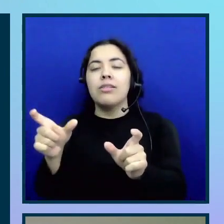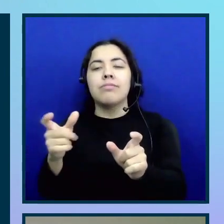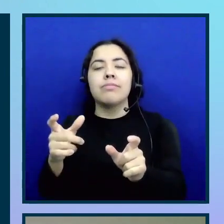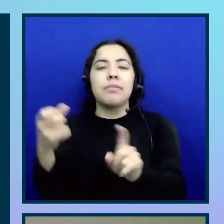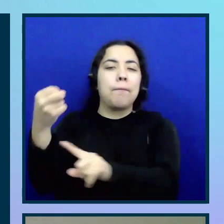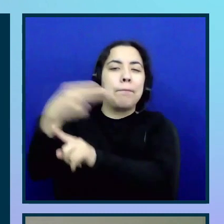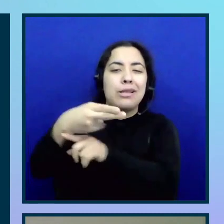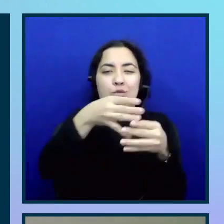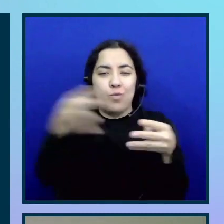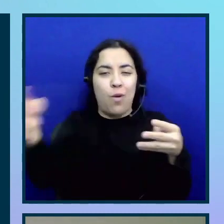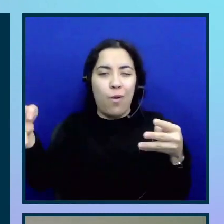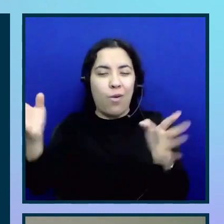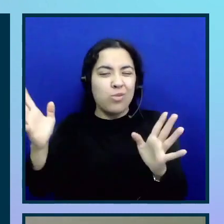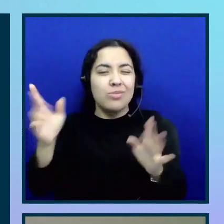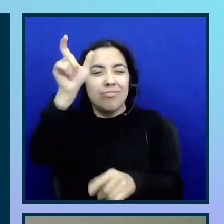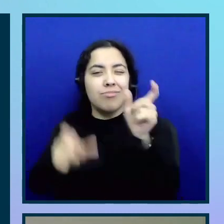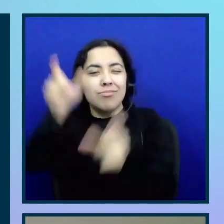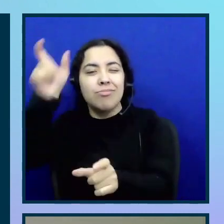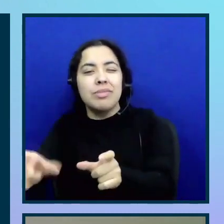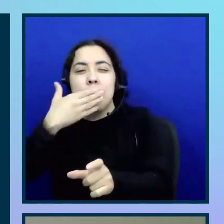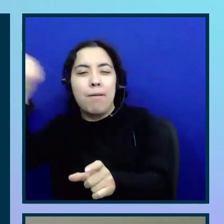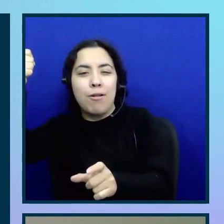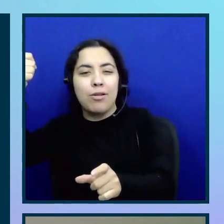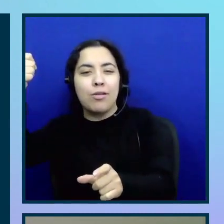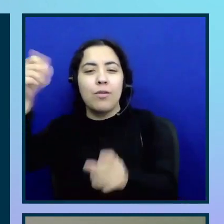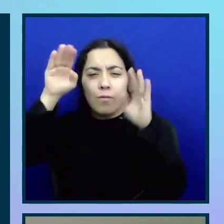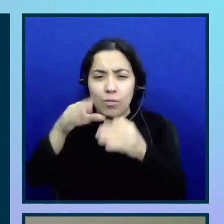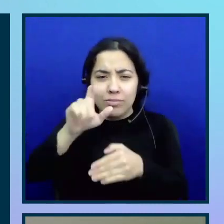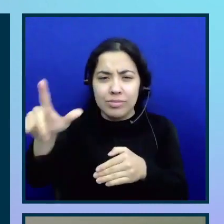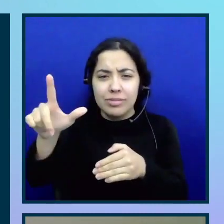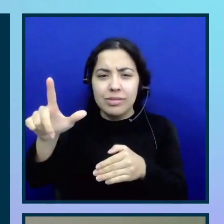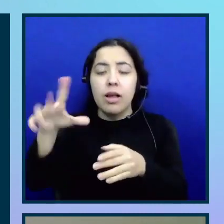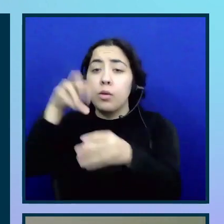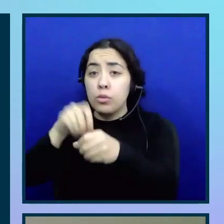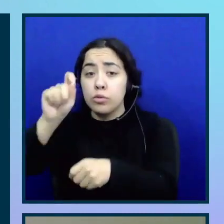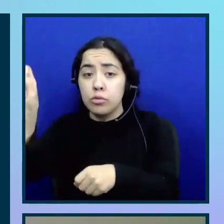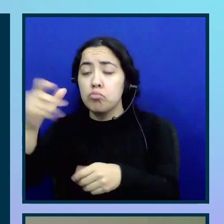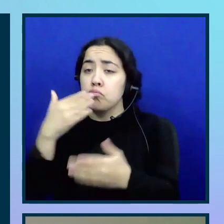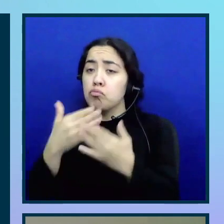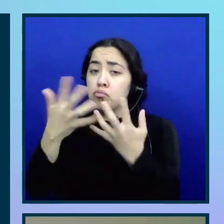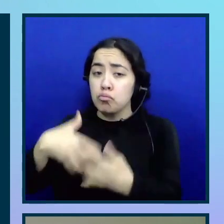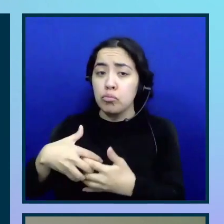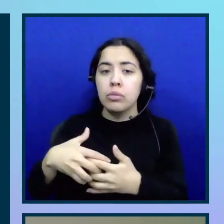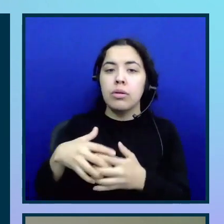but including a checkbox, also worked pretty well. Putting focus on the checkbox wasn't terrible either, but yeah.